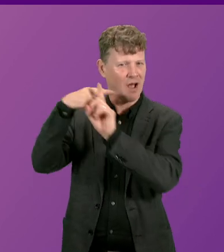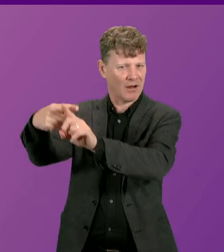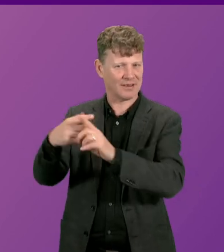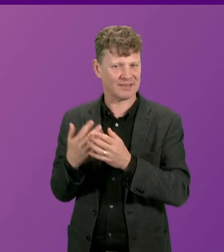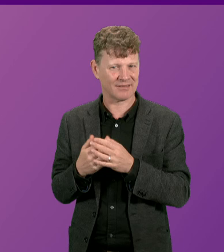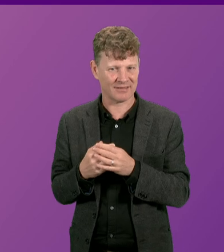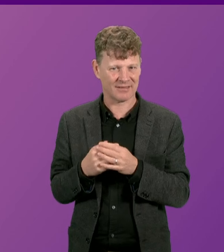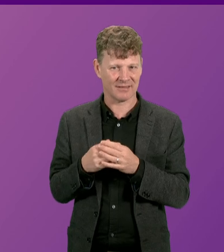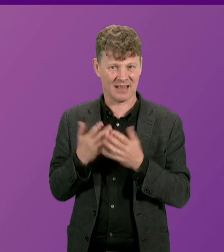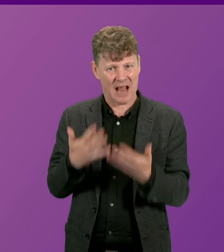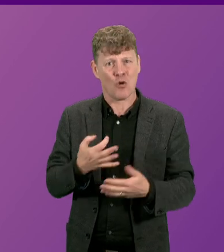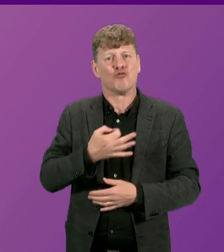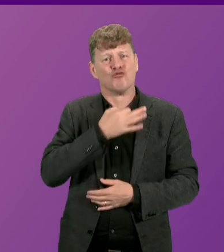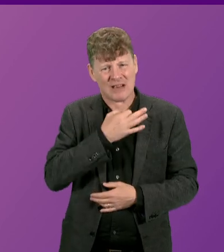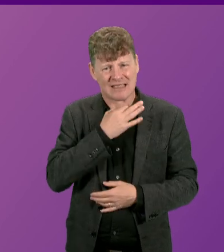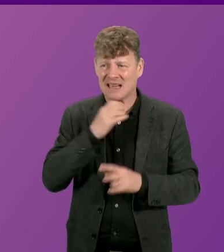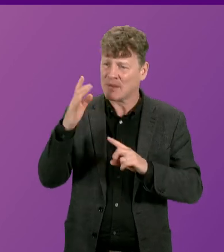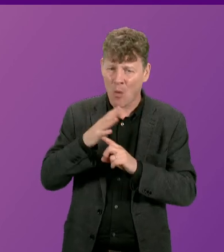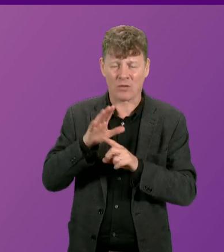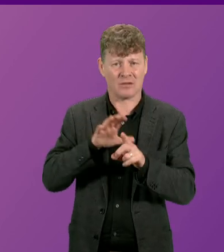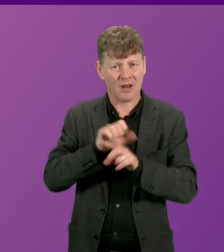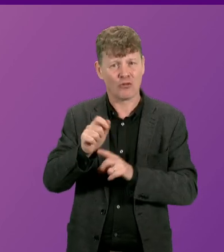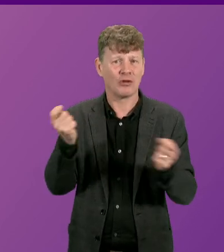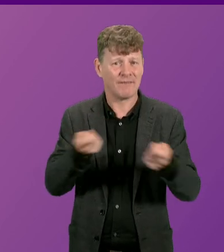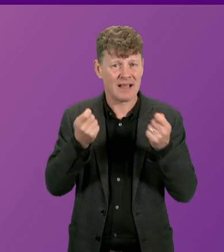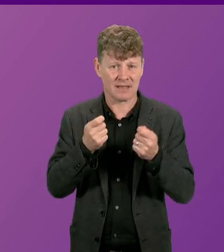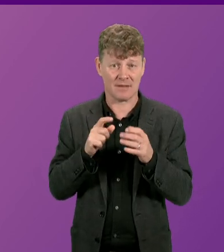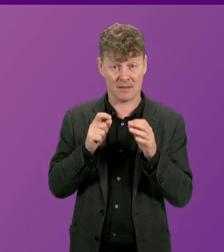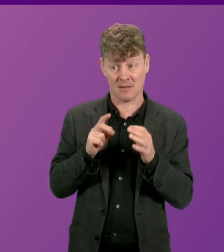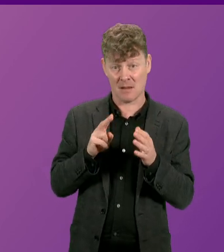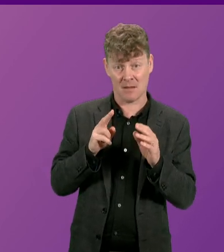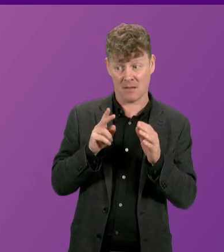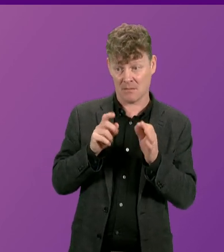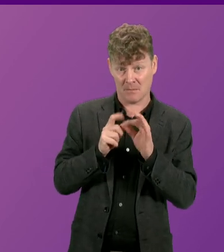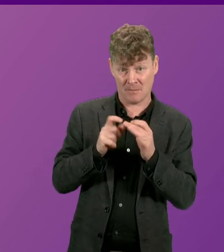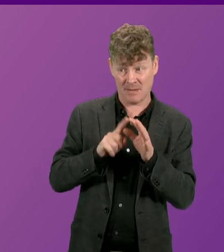jeopardising really important cultural festivals that I know Mr Bibby and I value equally.